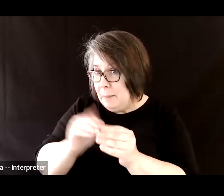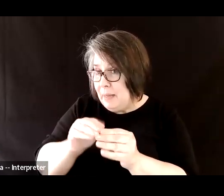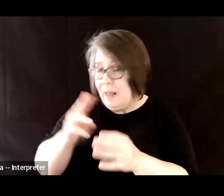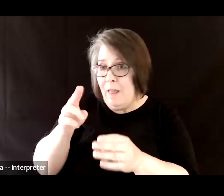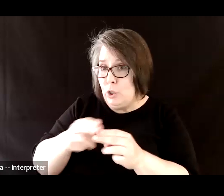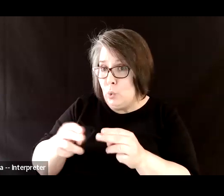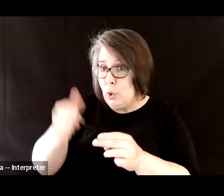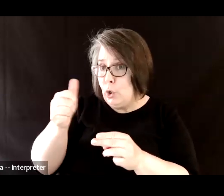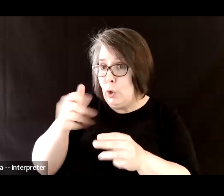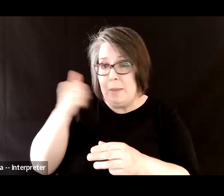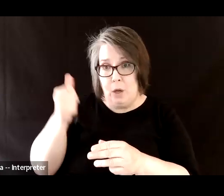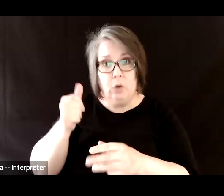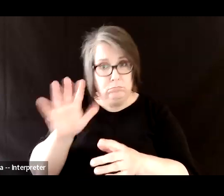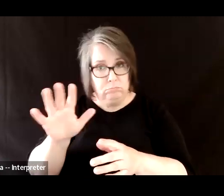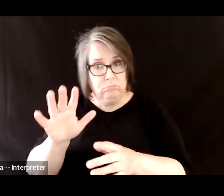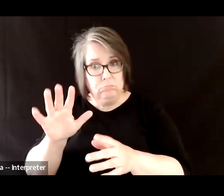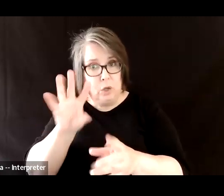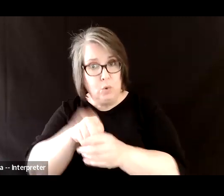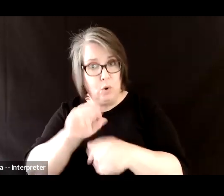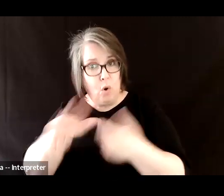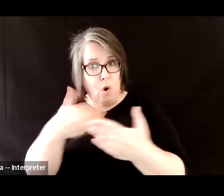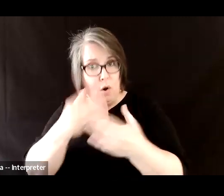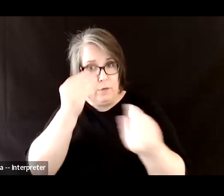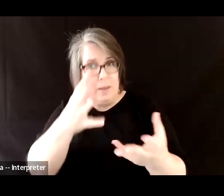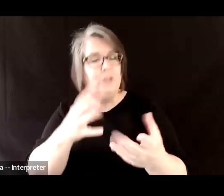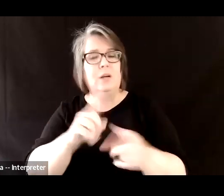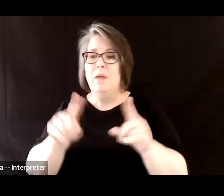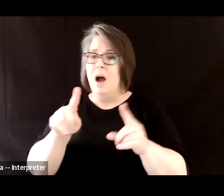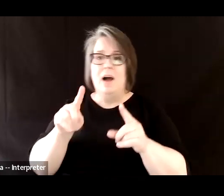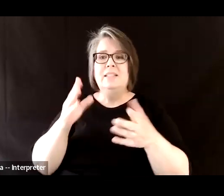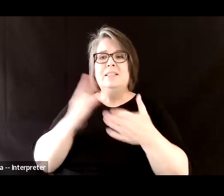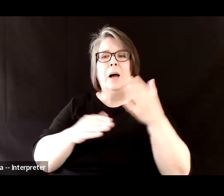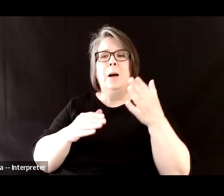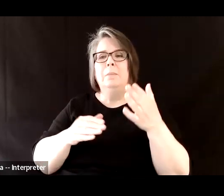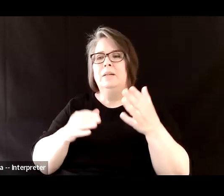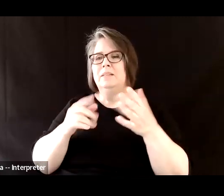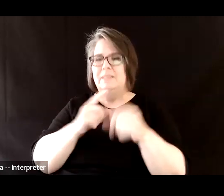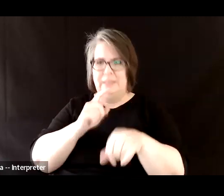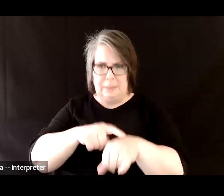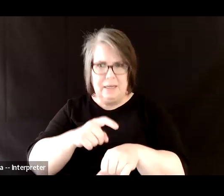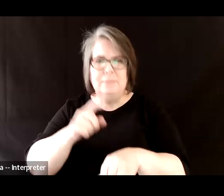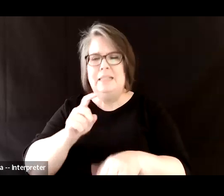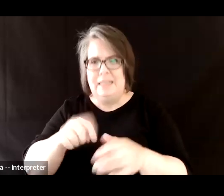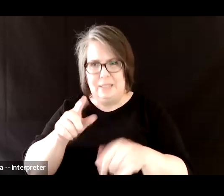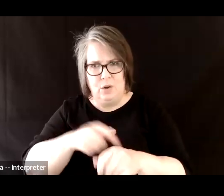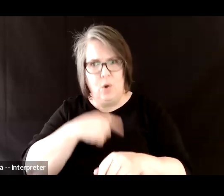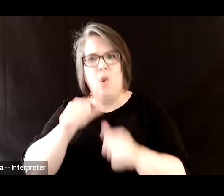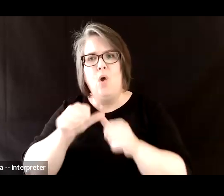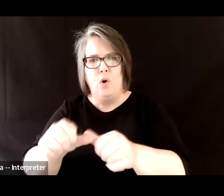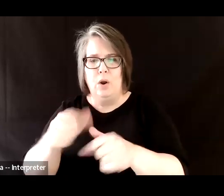as you are still getting the information in there. For the times it does need to run along, make sure that there are breaks. We worked very hard when we